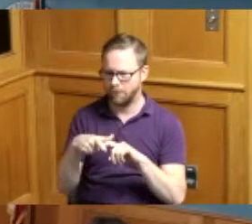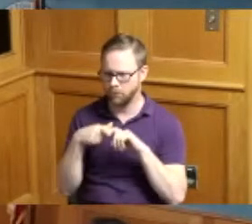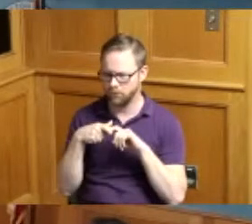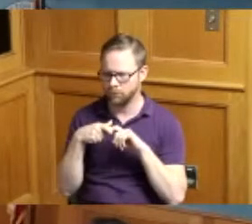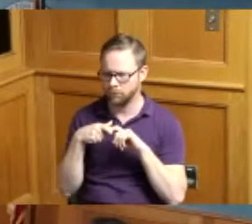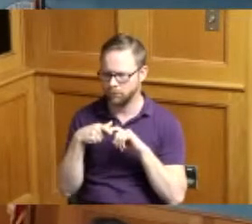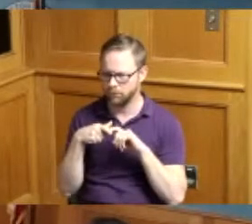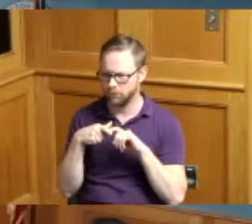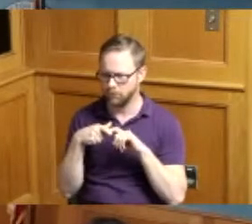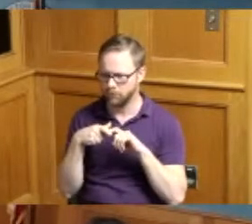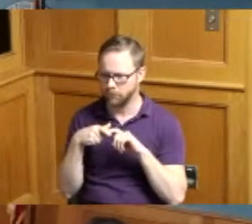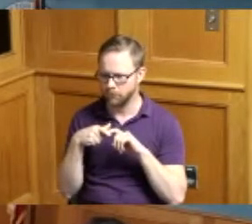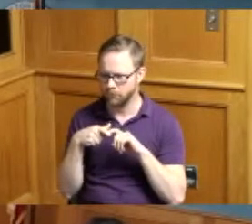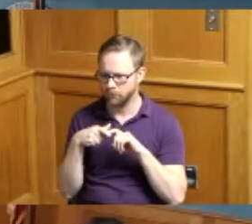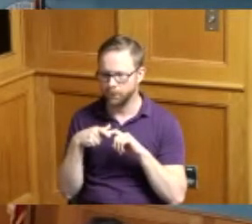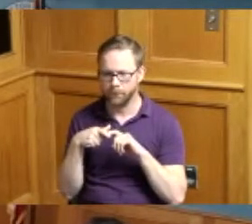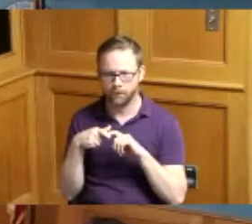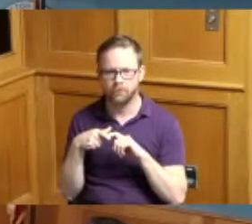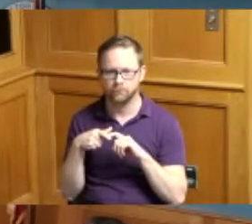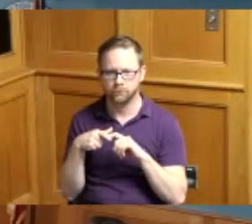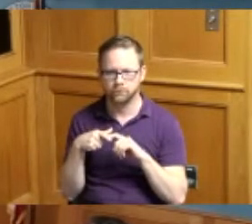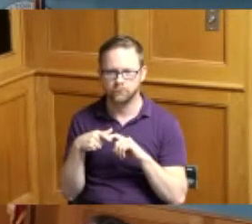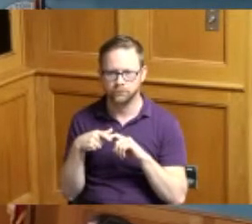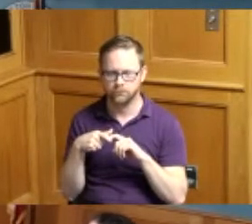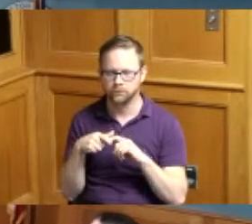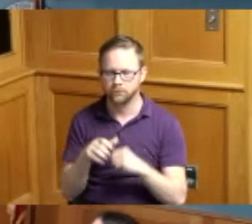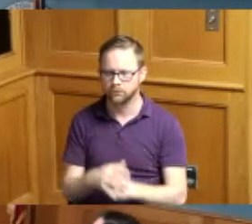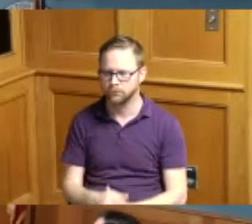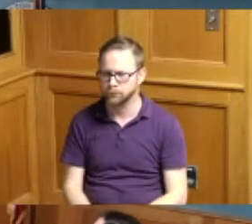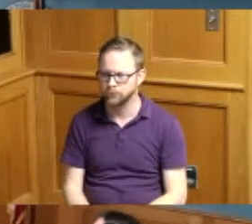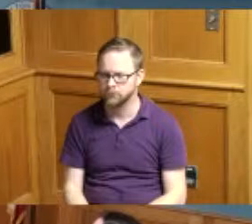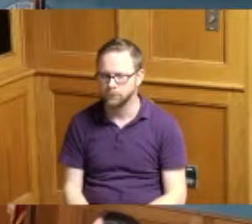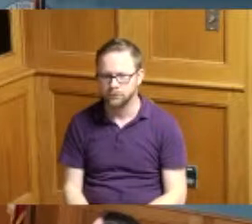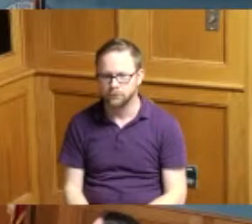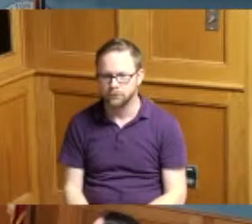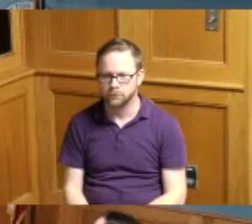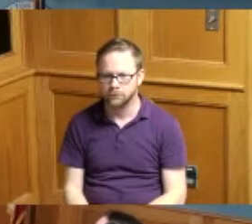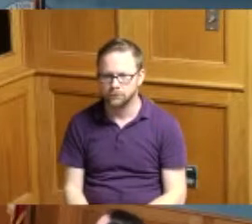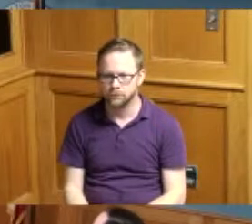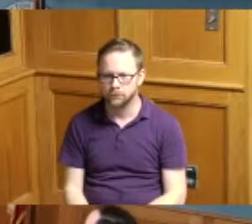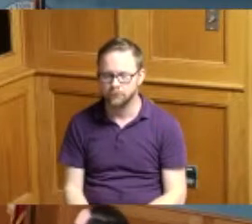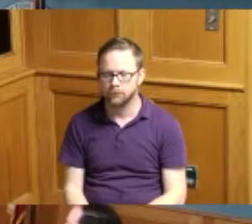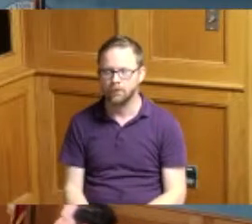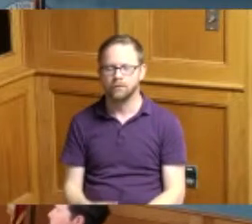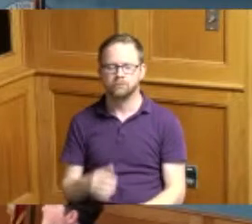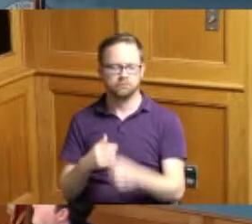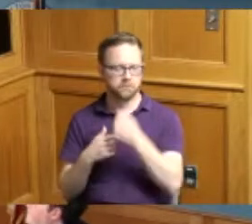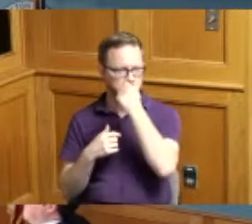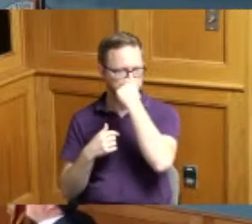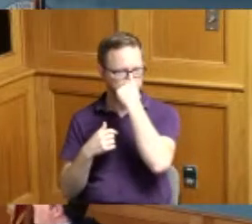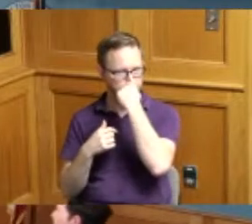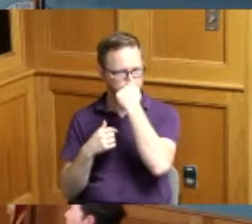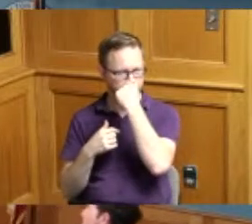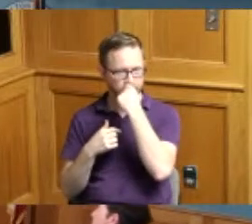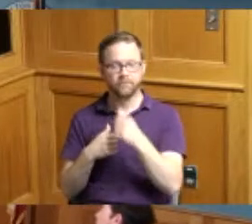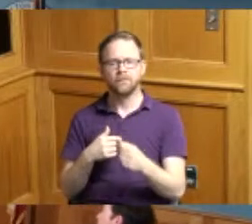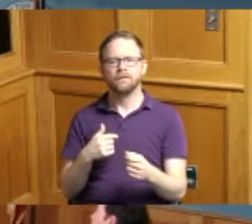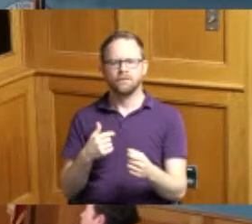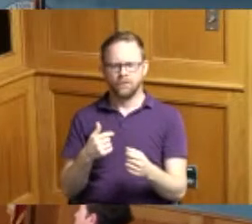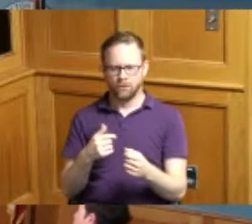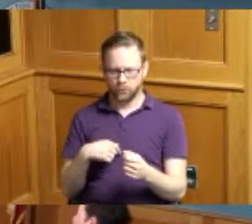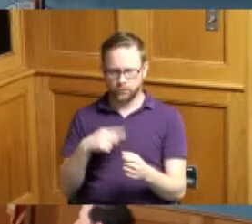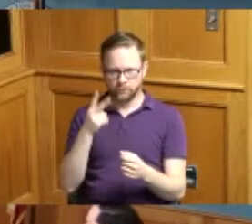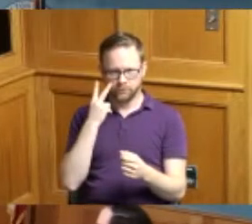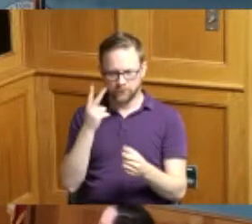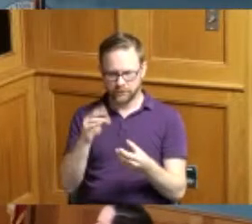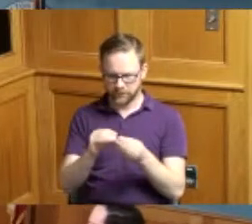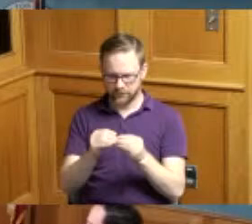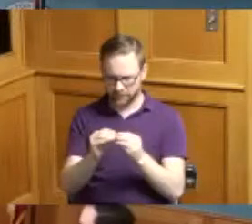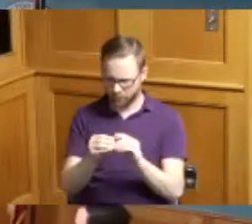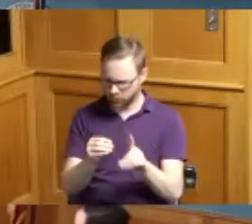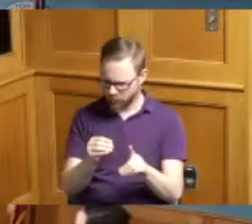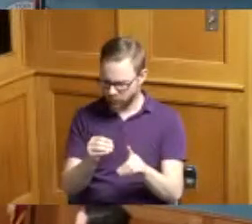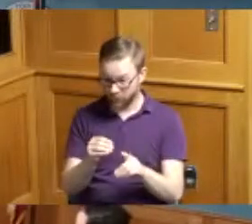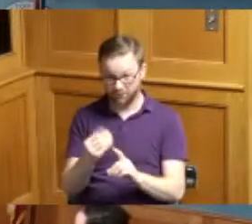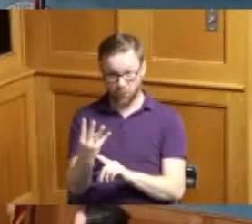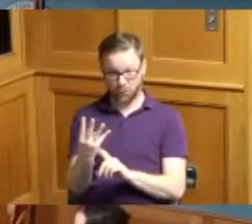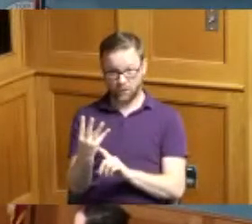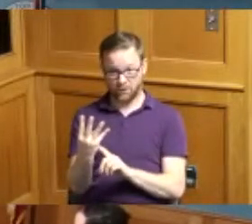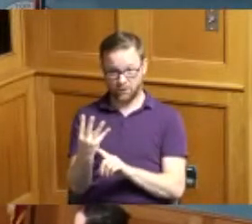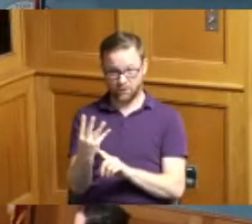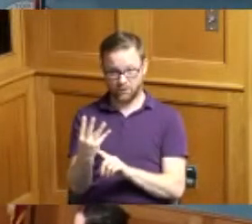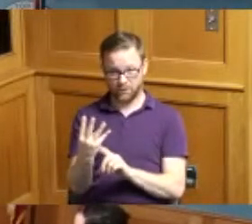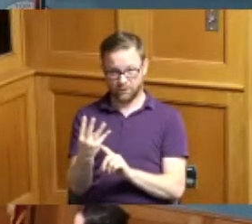times oh that's okay thank you thank you I wanted to we do have item then I guess number four and